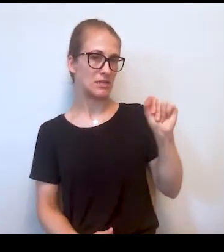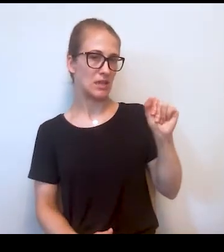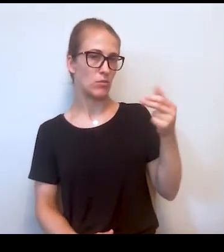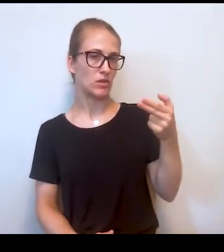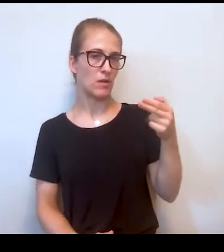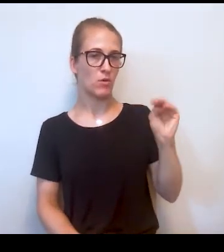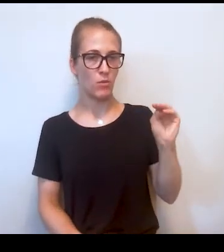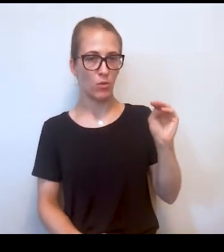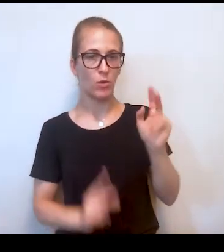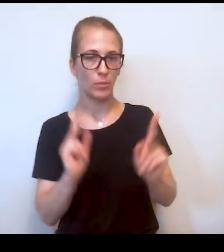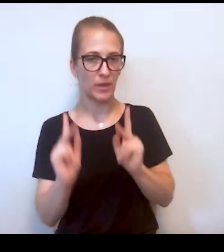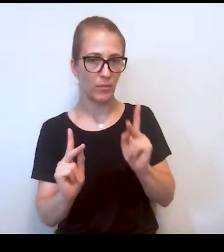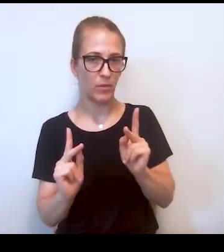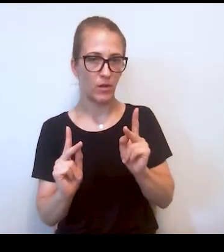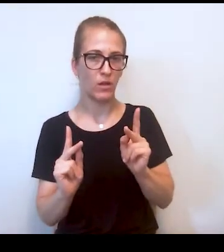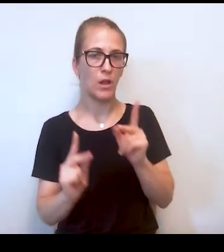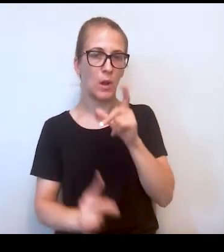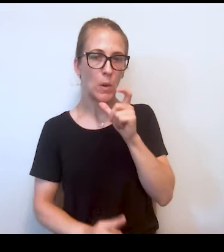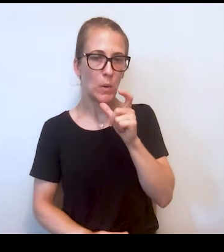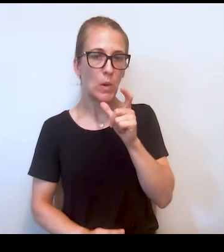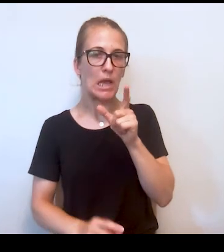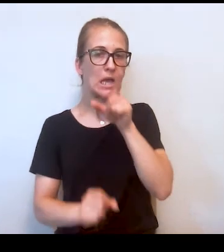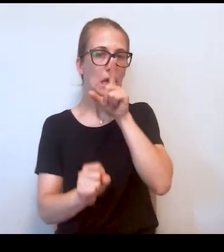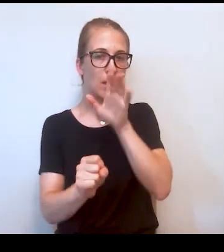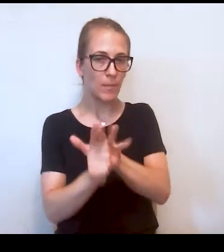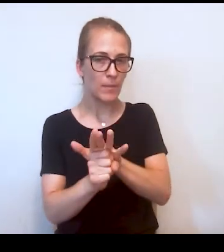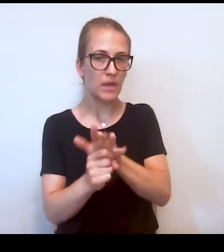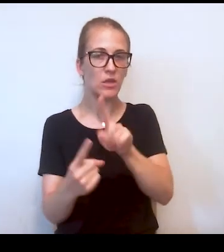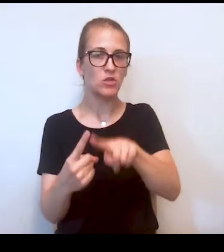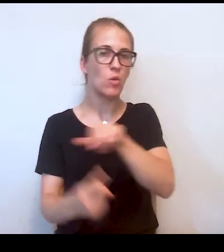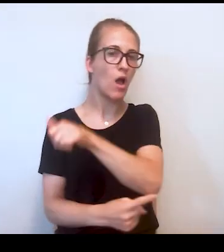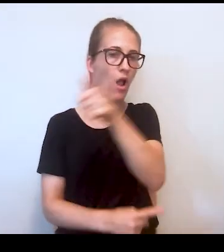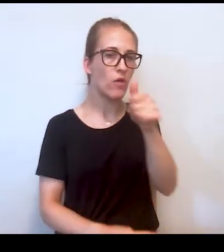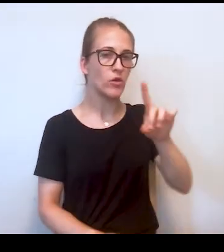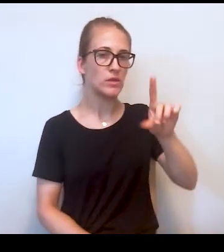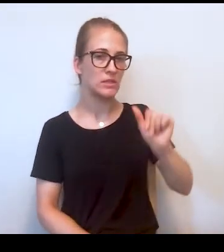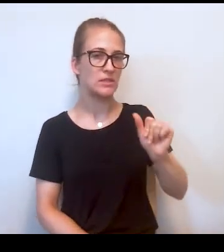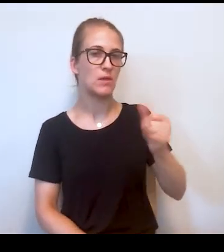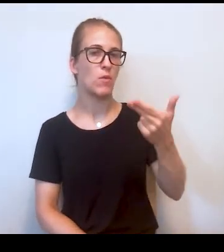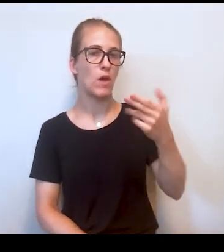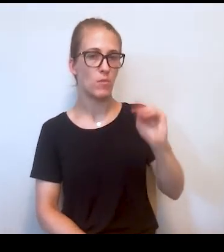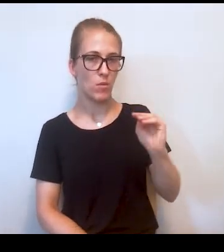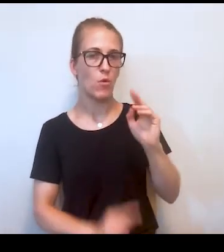to other disabled people, who are building these cross-movement connections